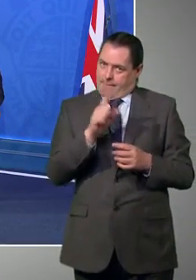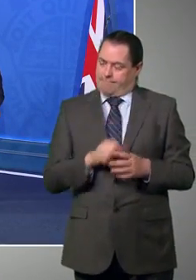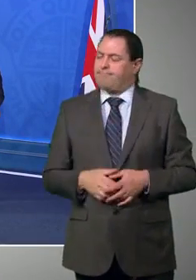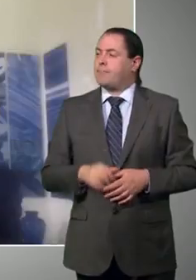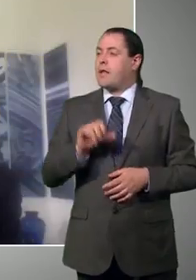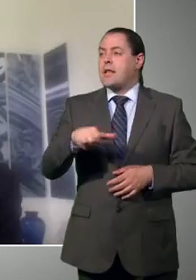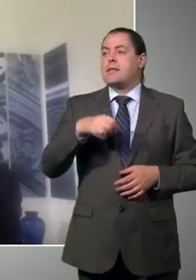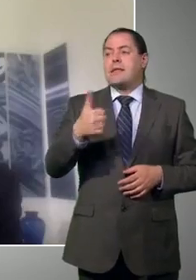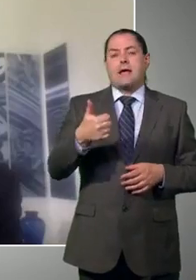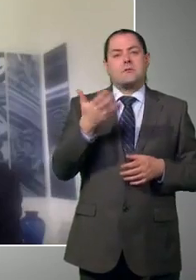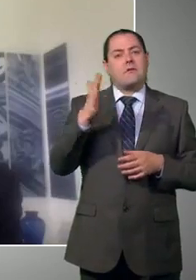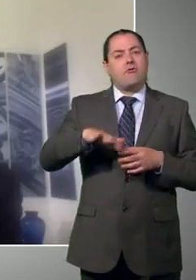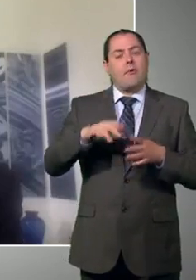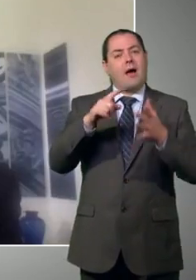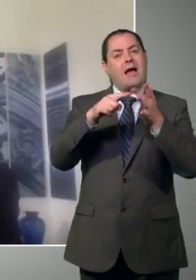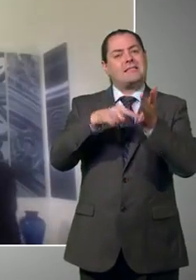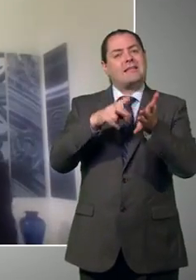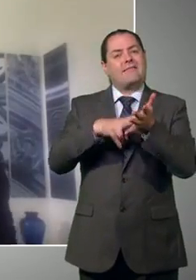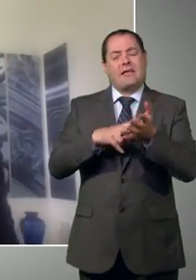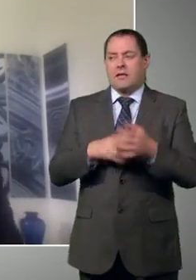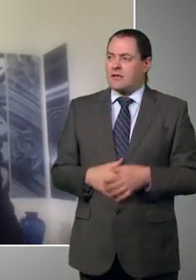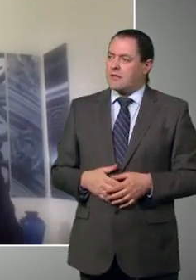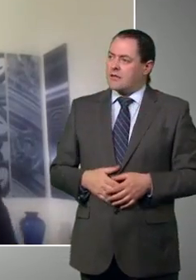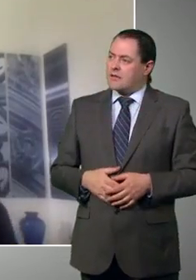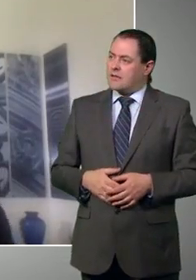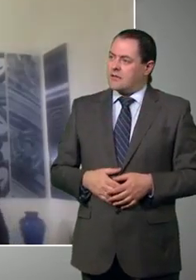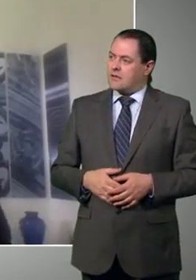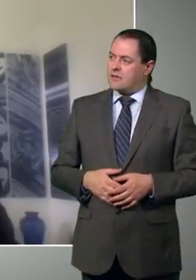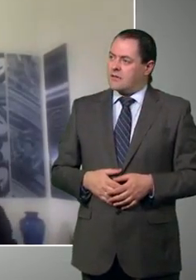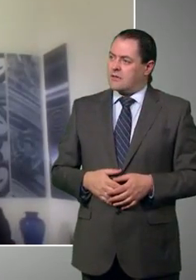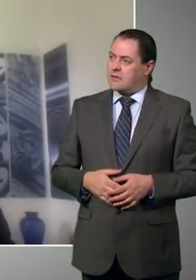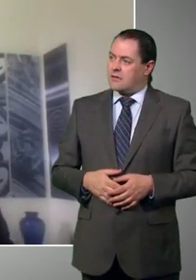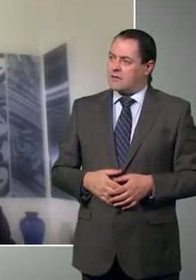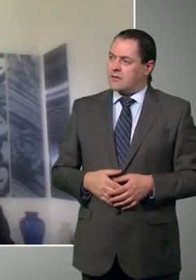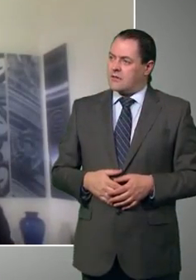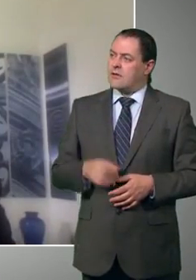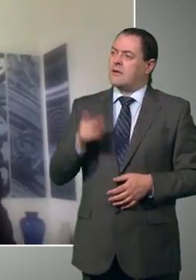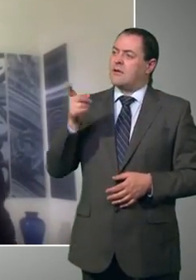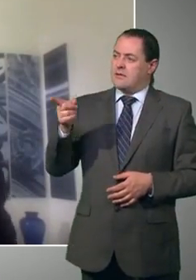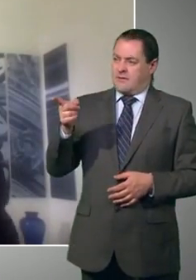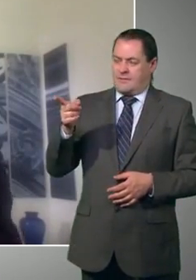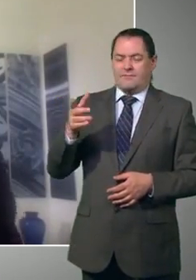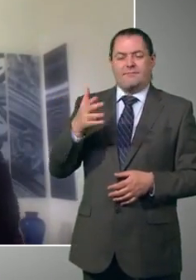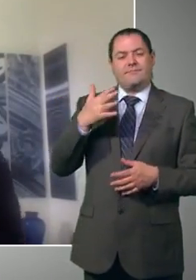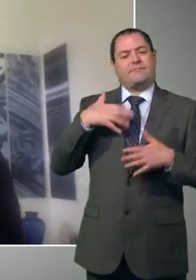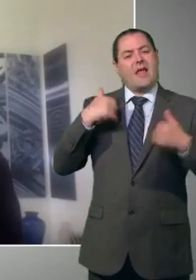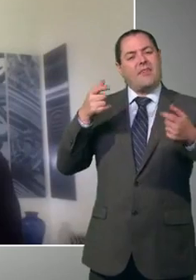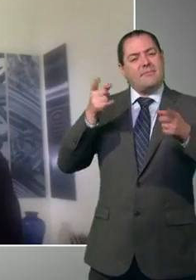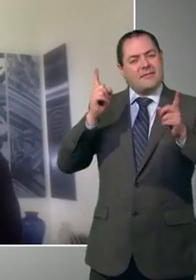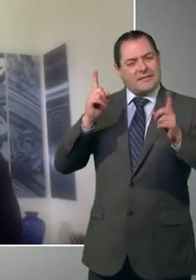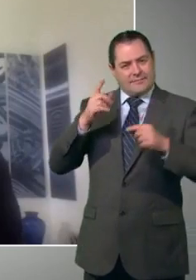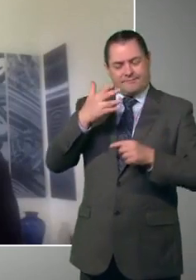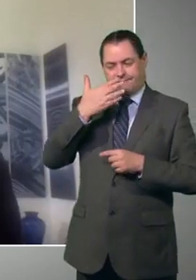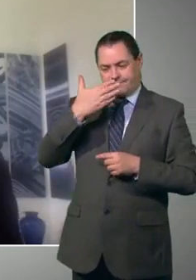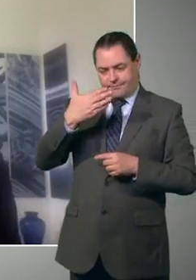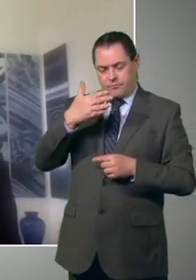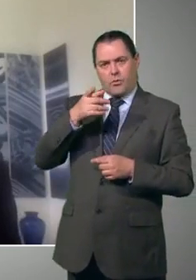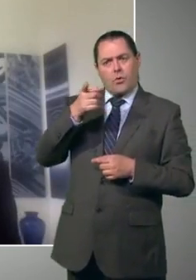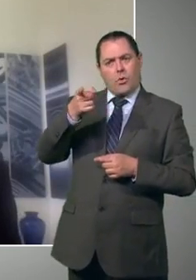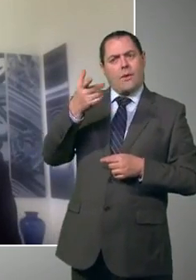from it. Hi. Secretary of